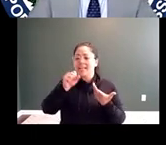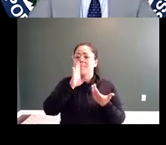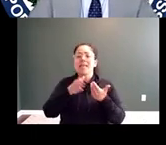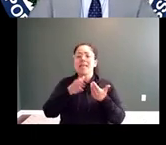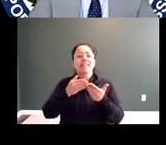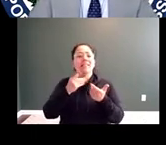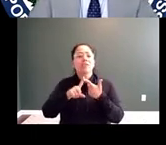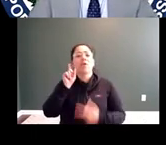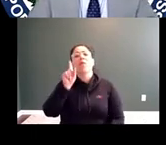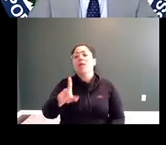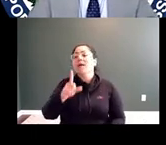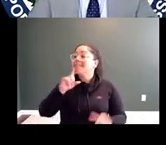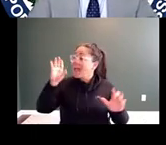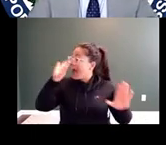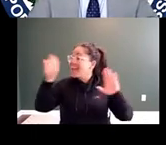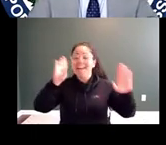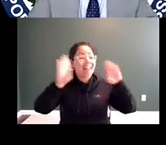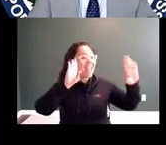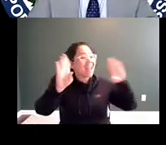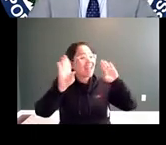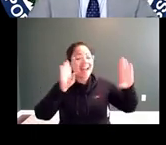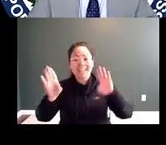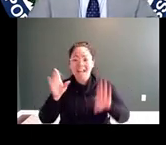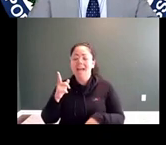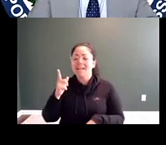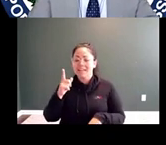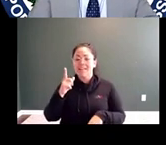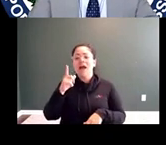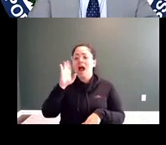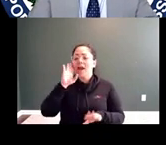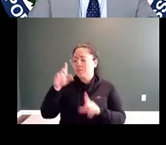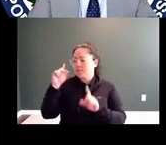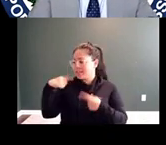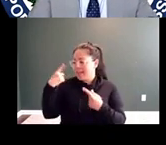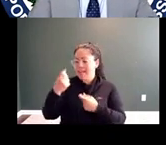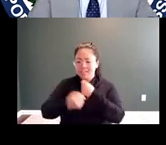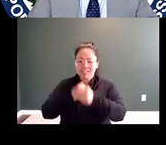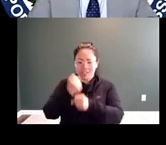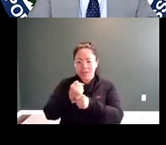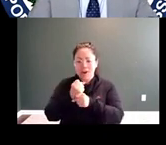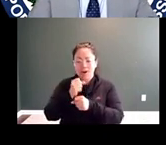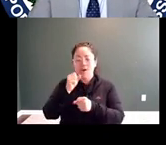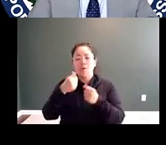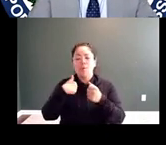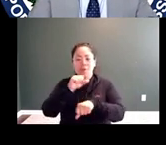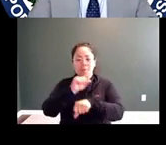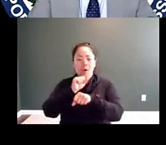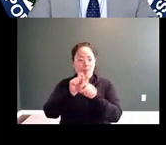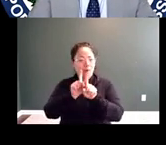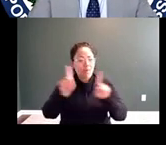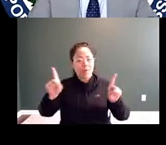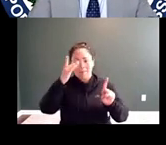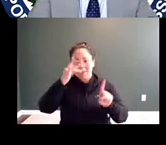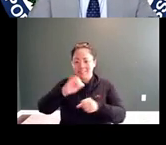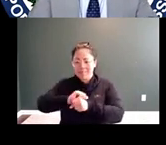and simply say hello to everyone. Obviously, in the last year in the pandemic, so many of us working remotely, we shifted that at LUNA